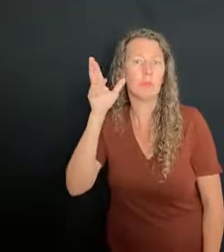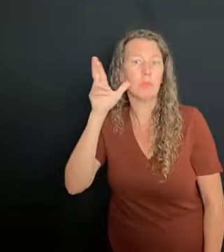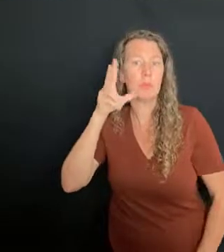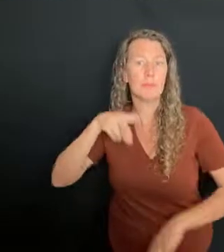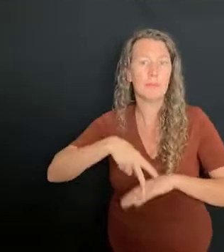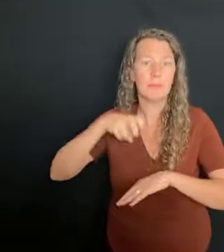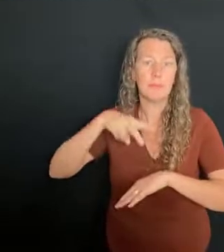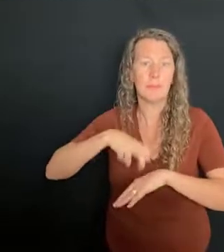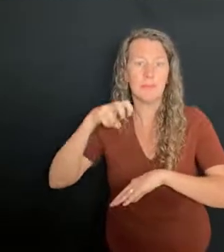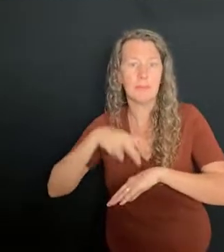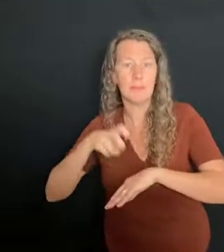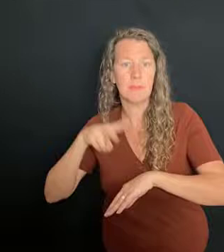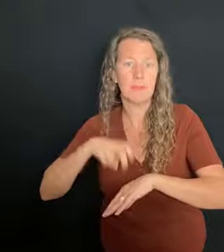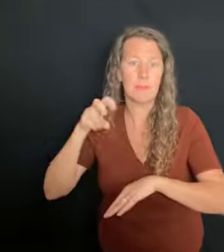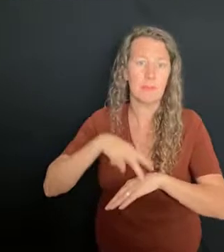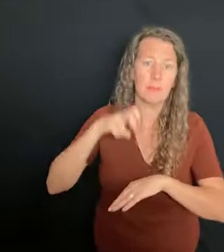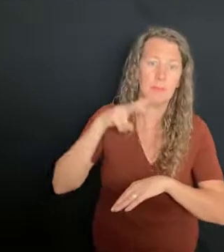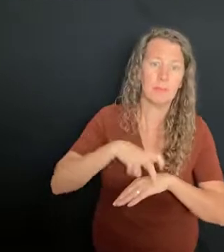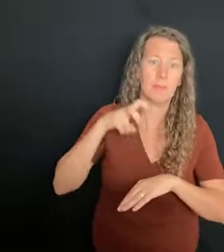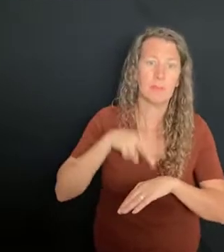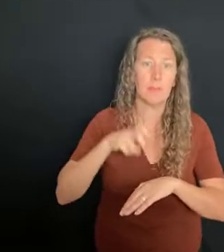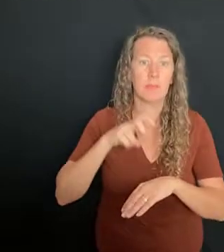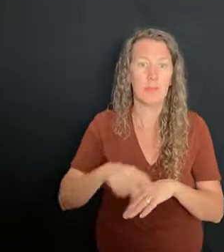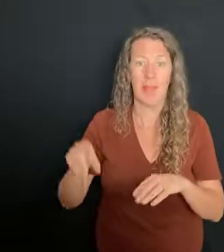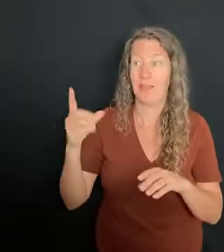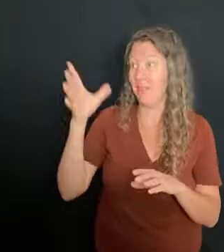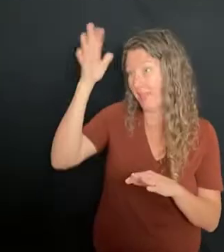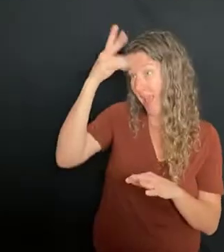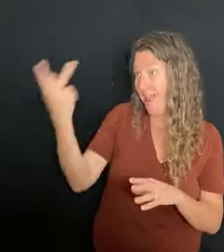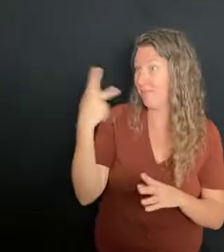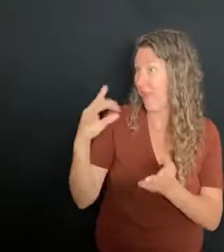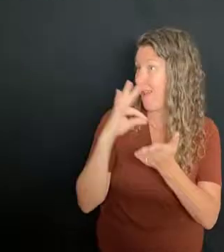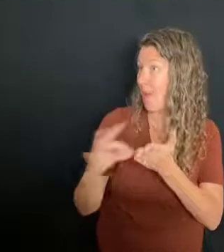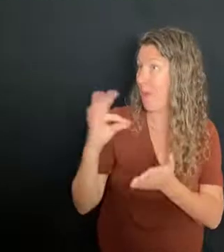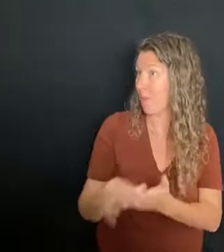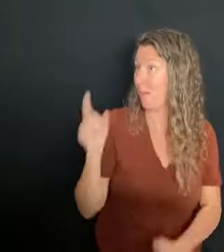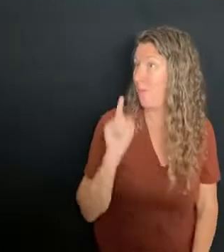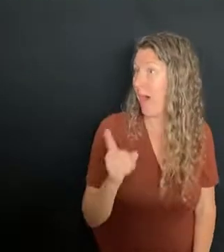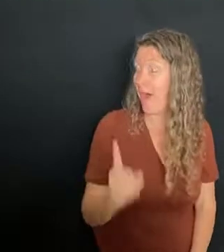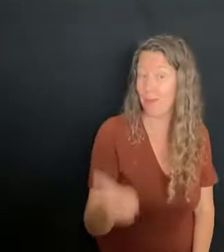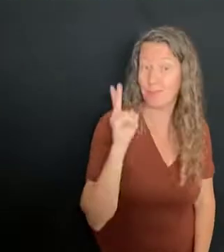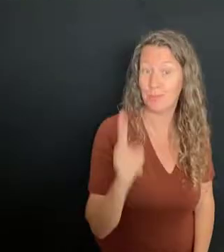[Esther Geiger] Rosalee is still a little girl with a big spirit and an even bigger heart.